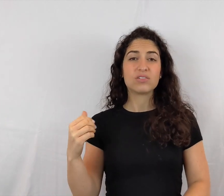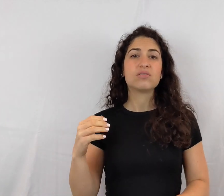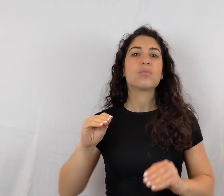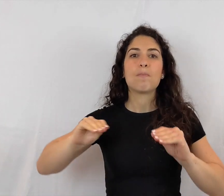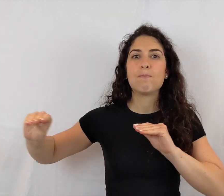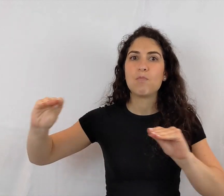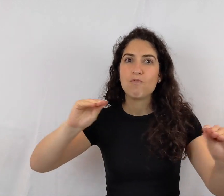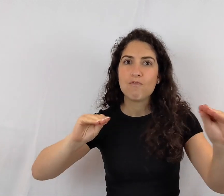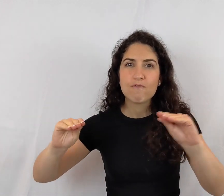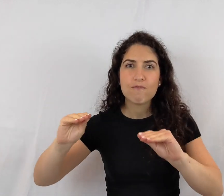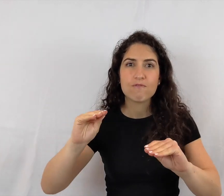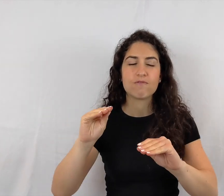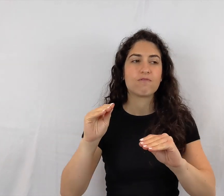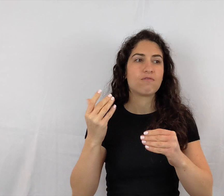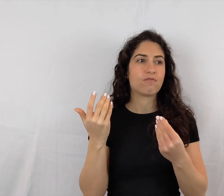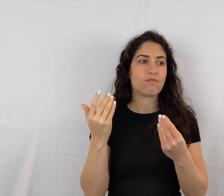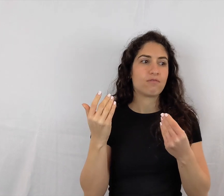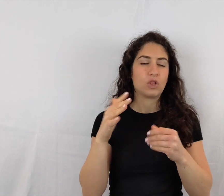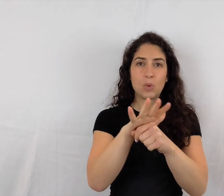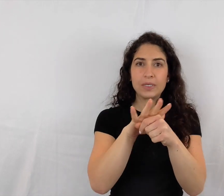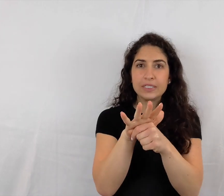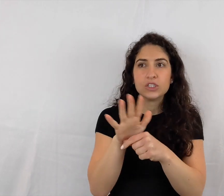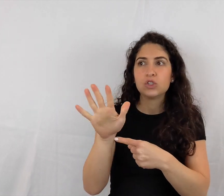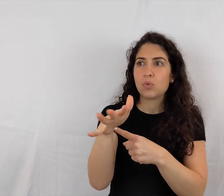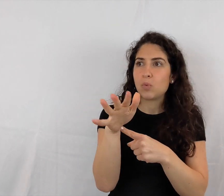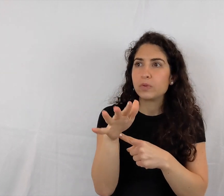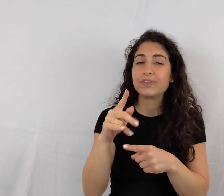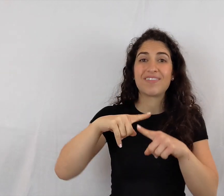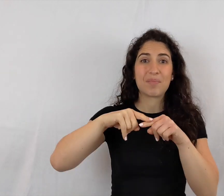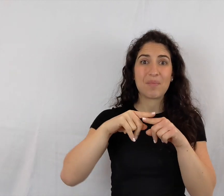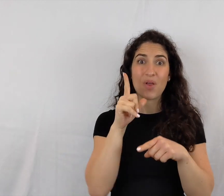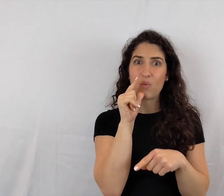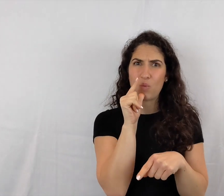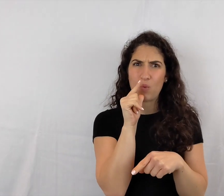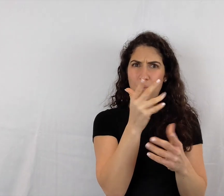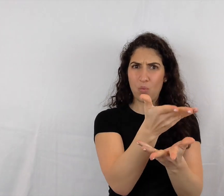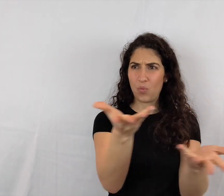Similar to the others, the movement and the location and orientation may